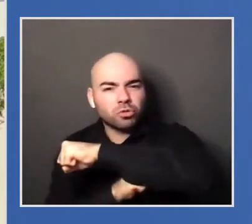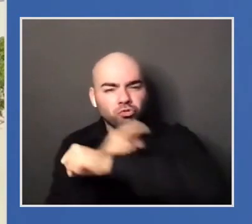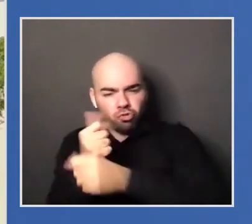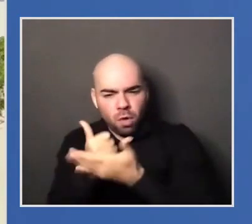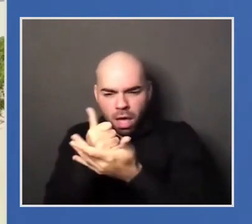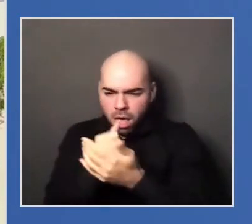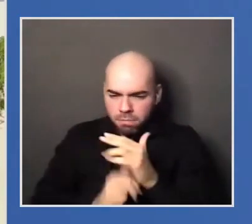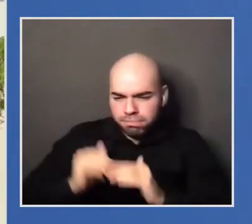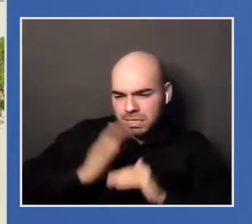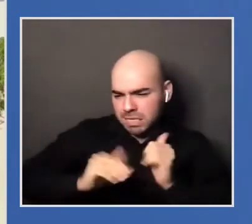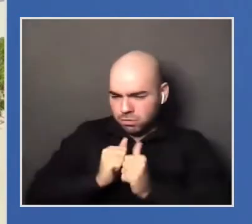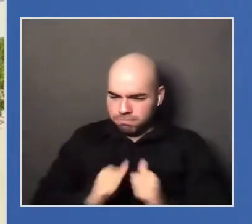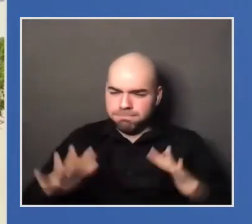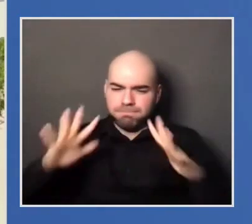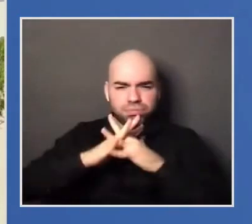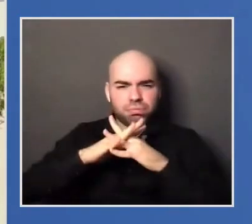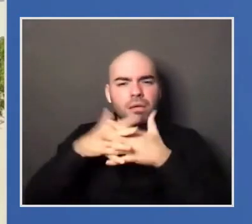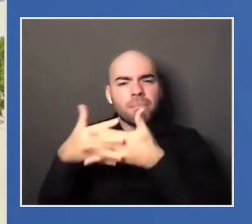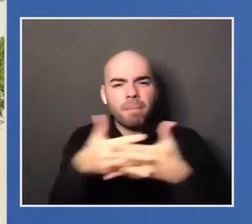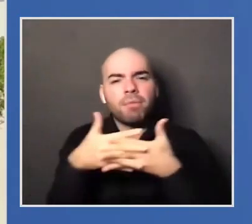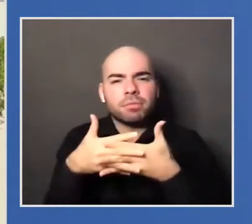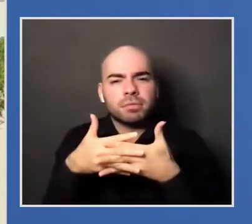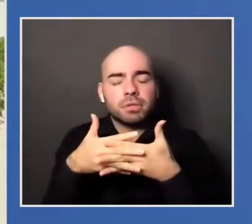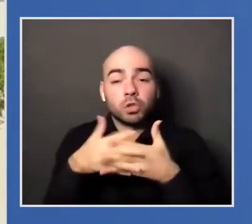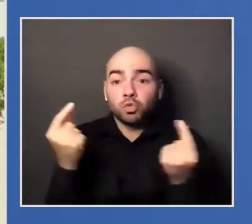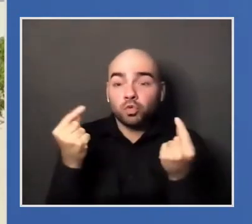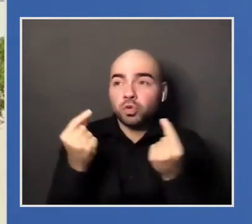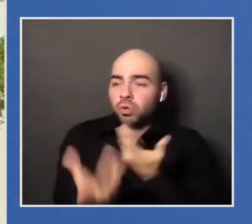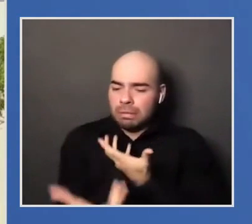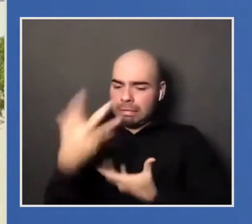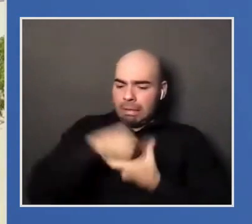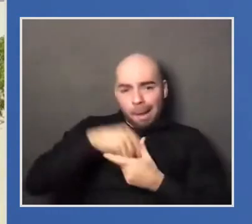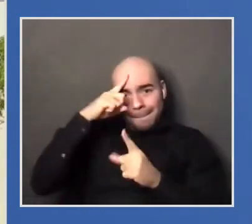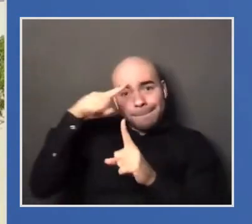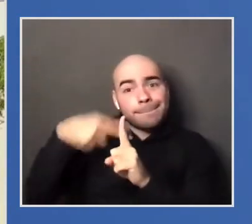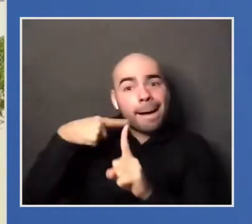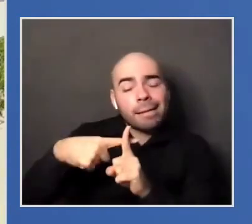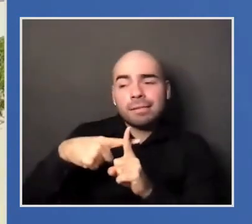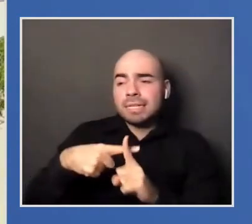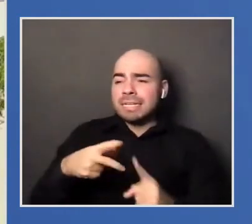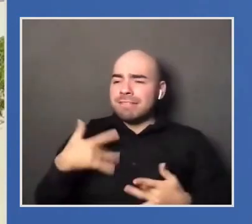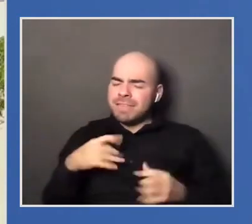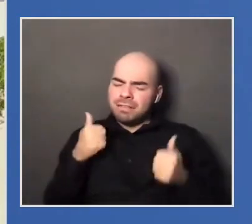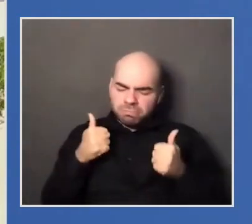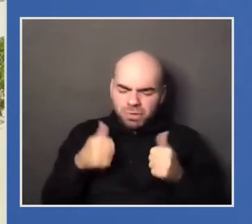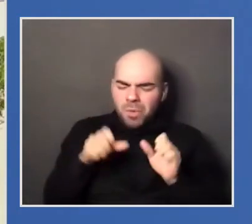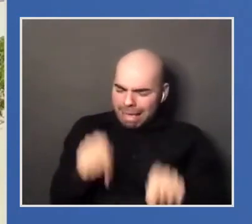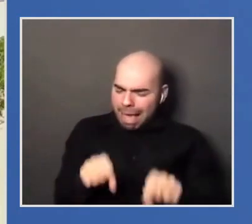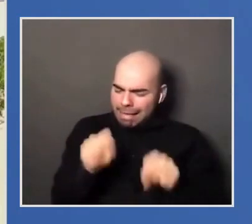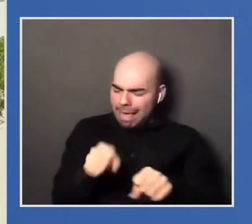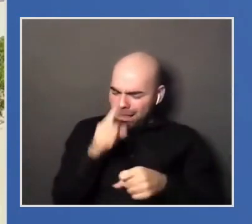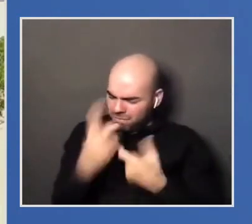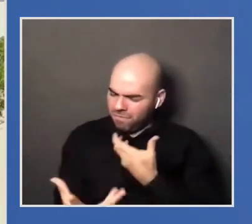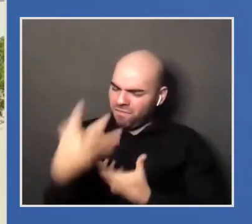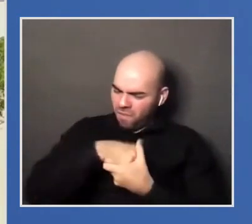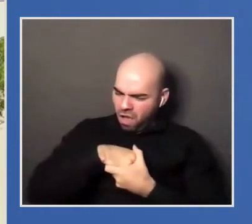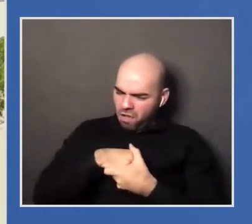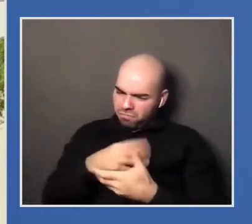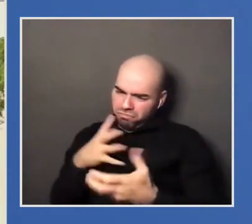PROBLEM WITH THE REVOLUTIONARY WAR, WE DO NOT HAVE ENOUGH AIRPORTS.